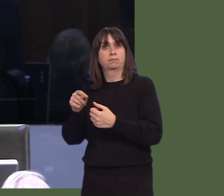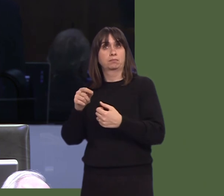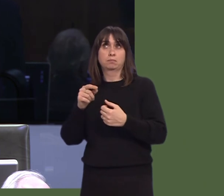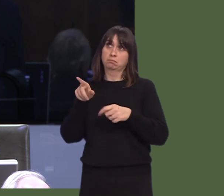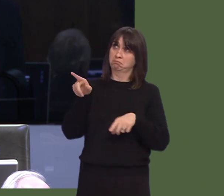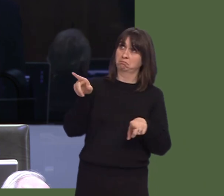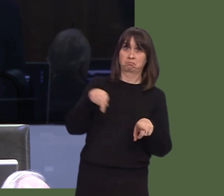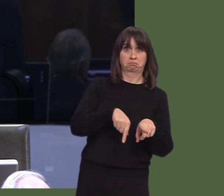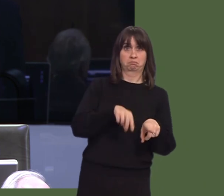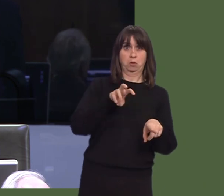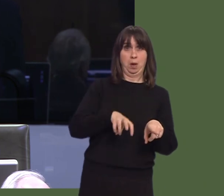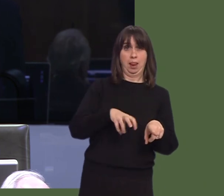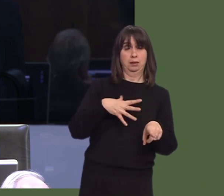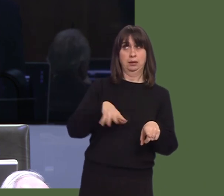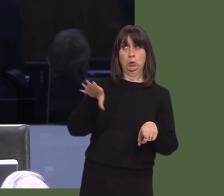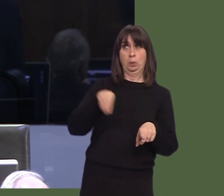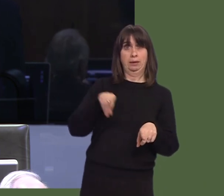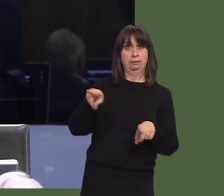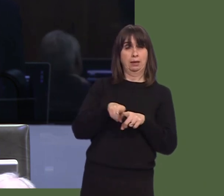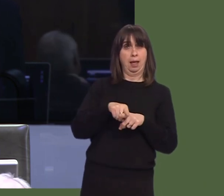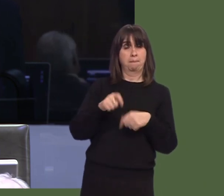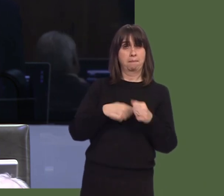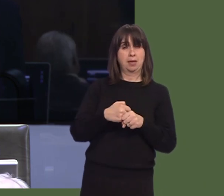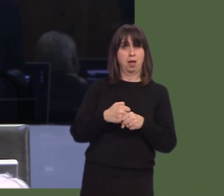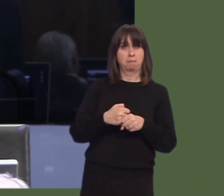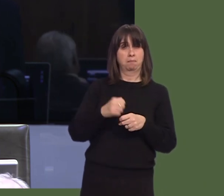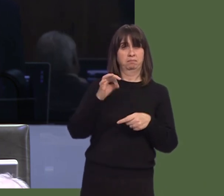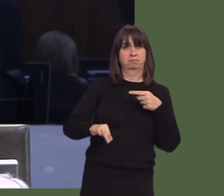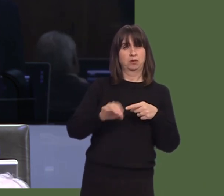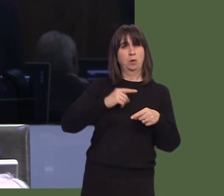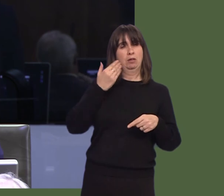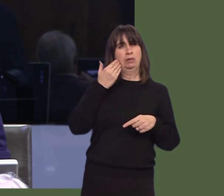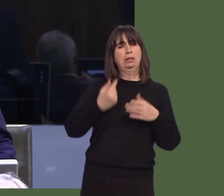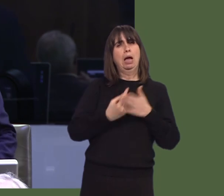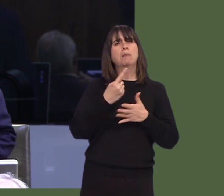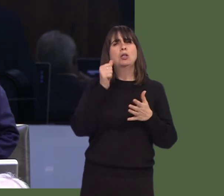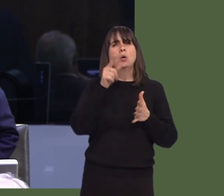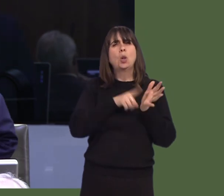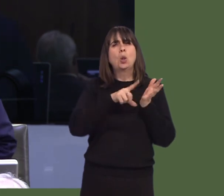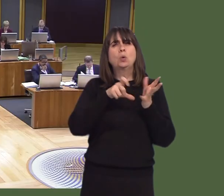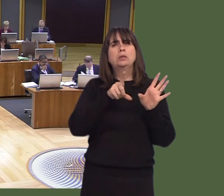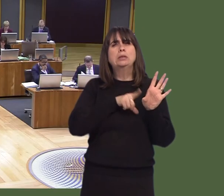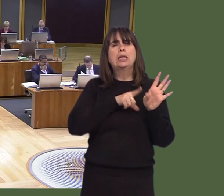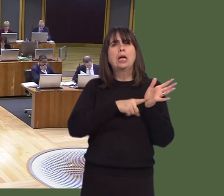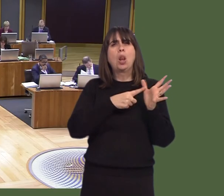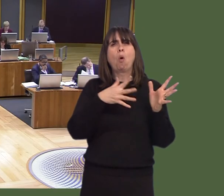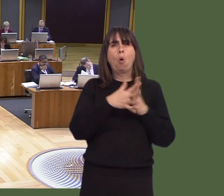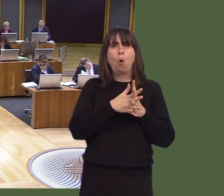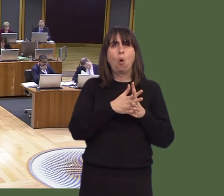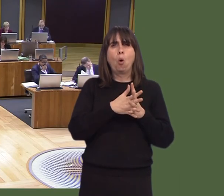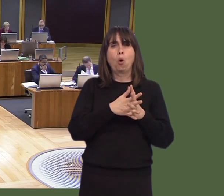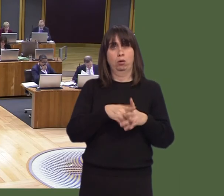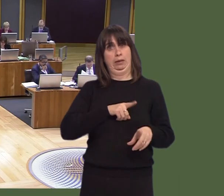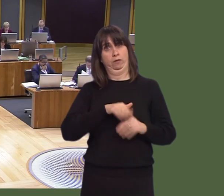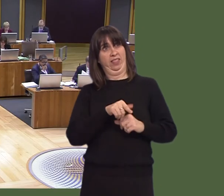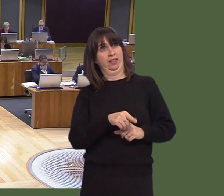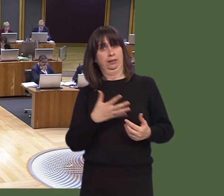is complete, Islwyn High School has opened, Pontlottyn and Abertysswg replacement schoolsóconstruction